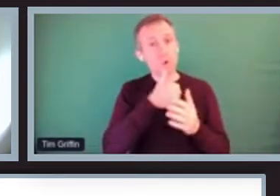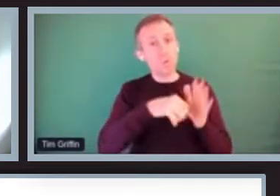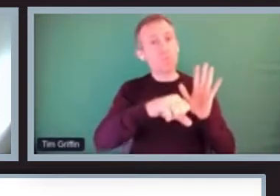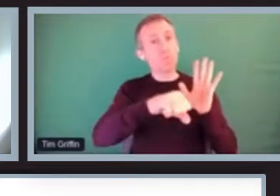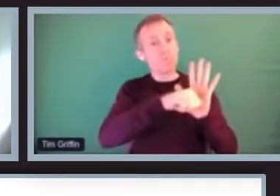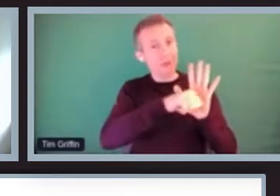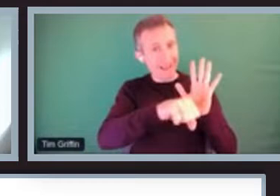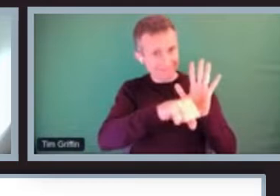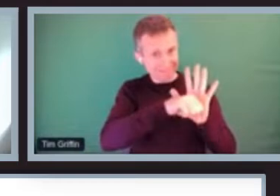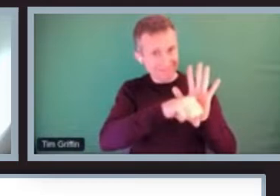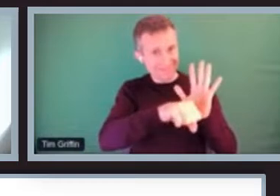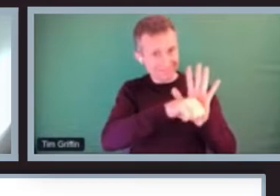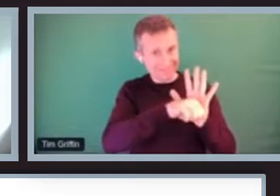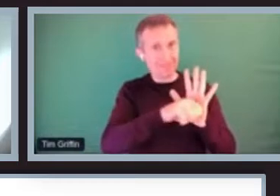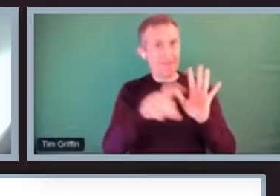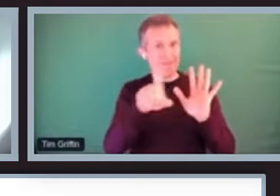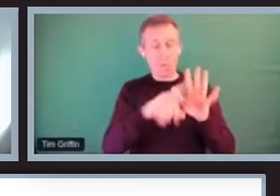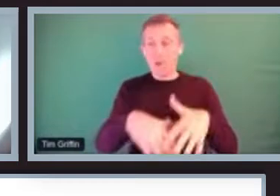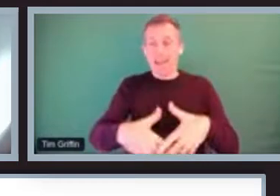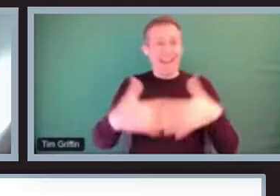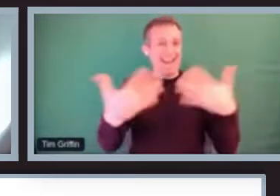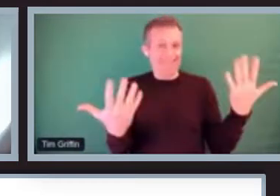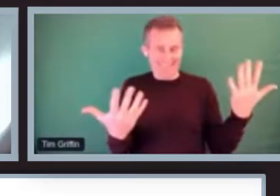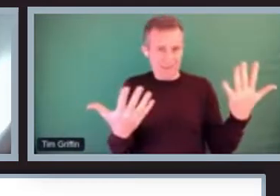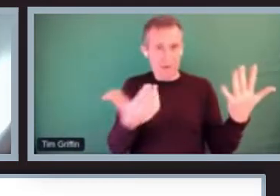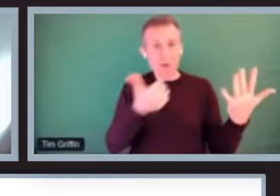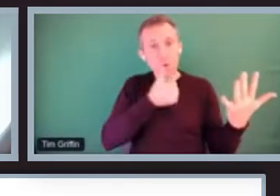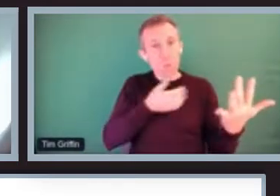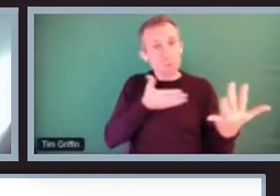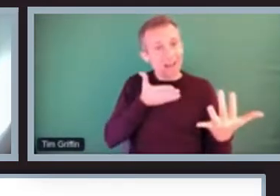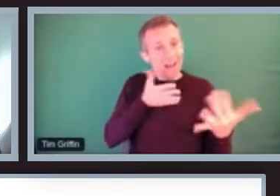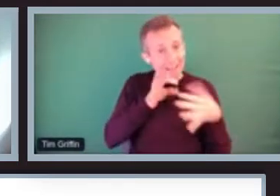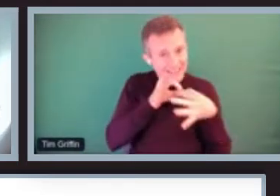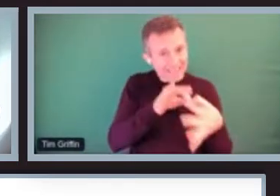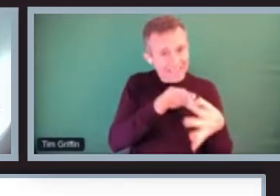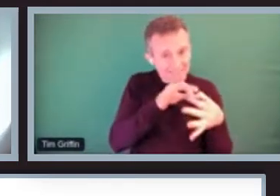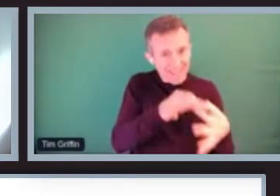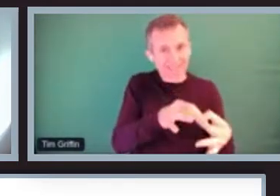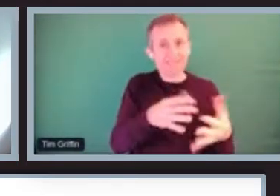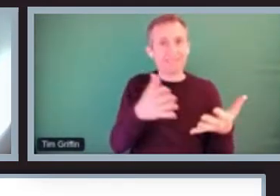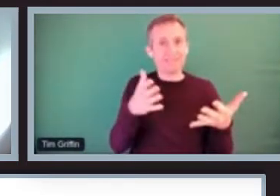but for the whole user interface, including hover states, focus indicators and so on.